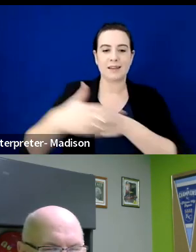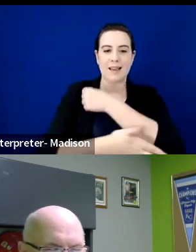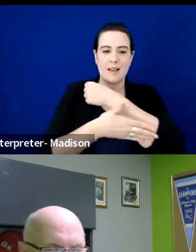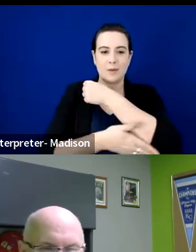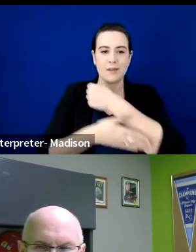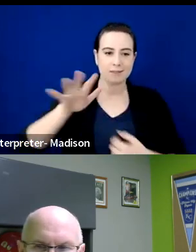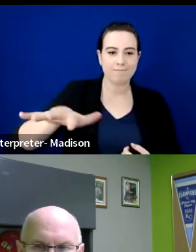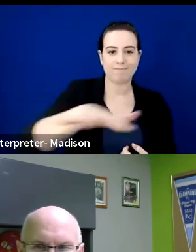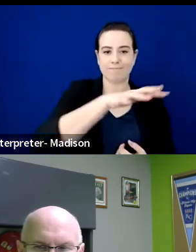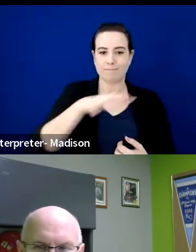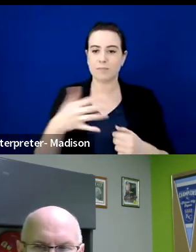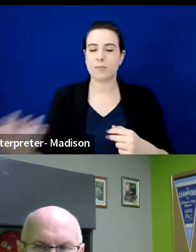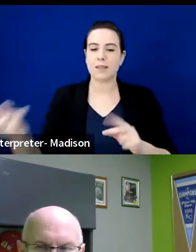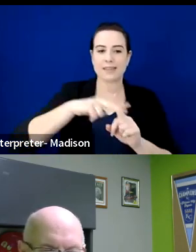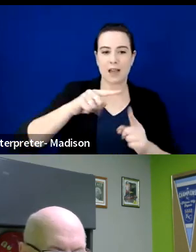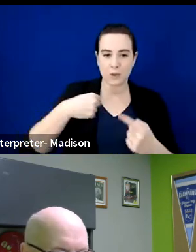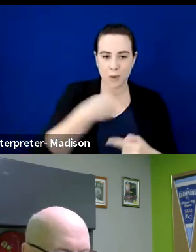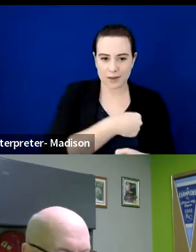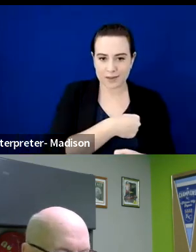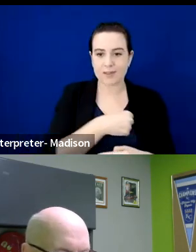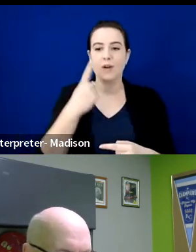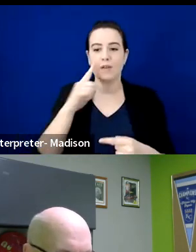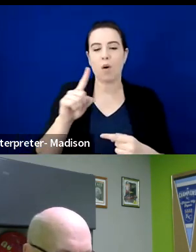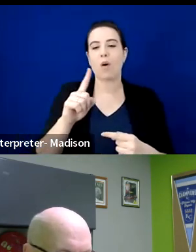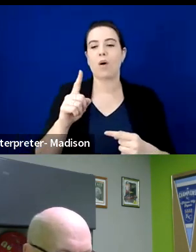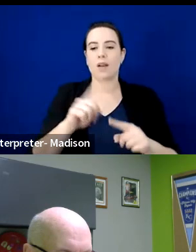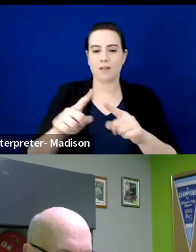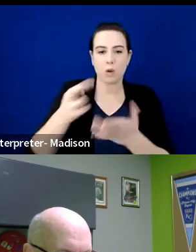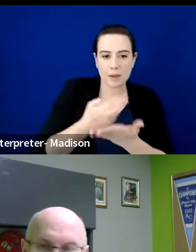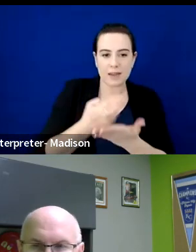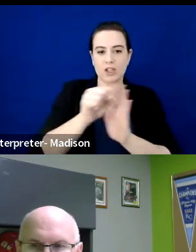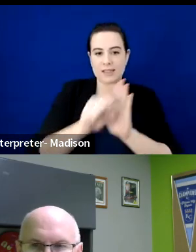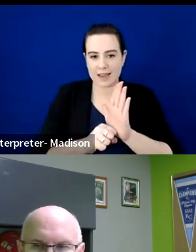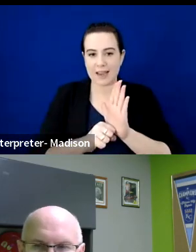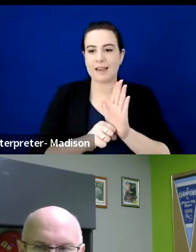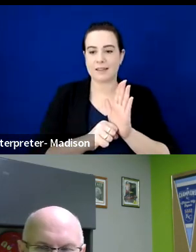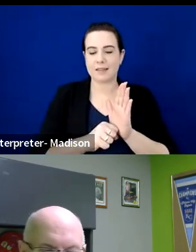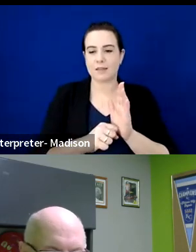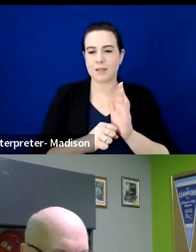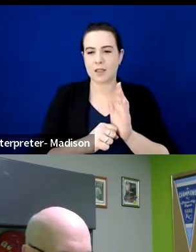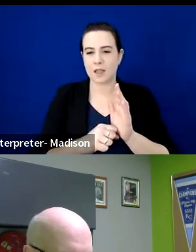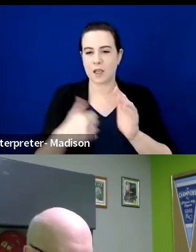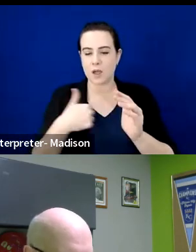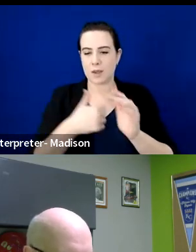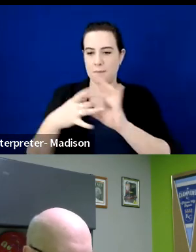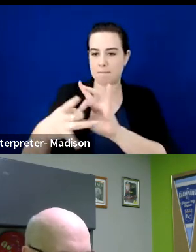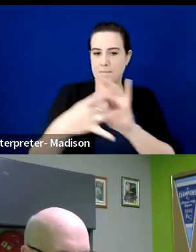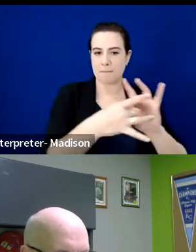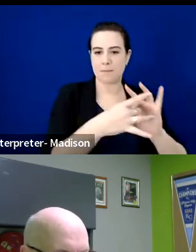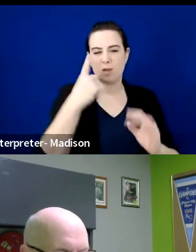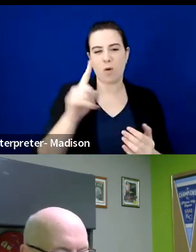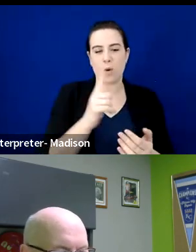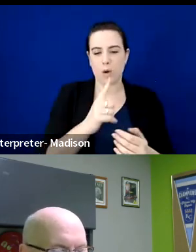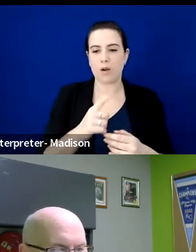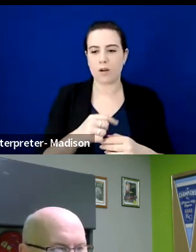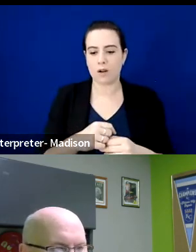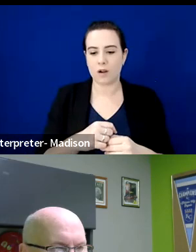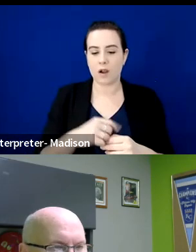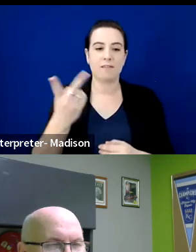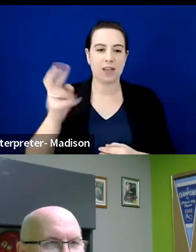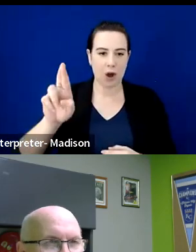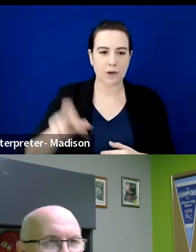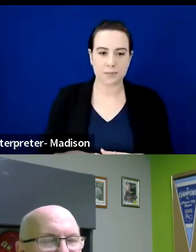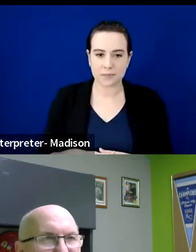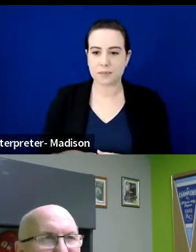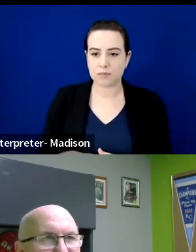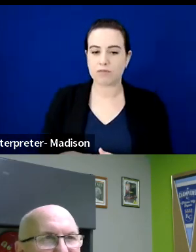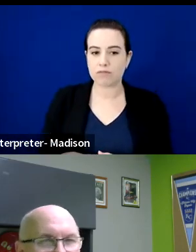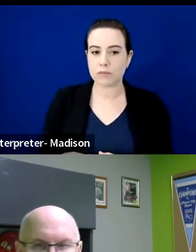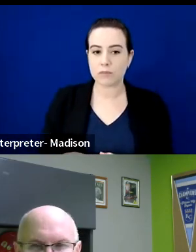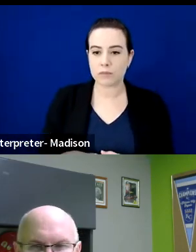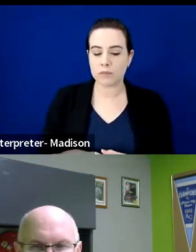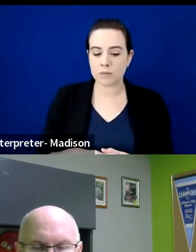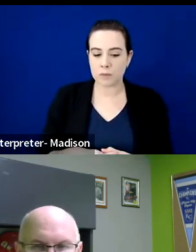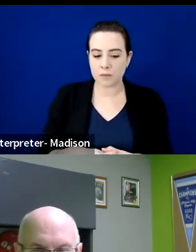My center, heartland independent living center, is in central Missouri.